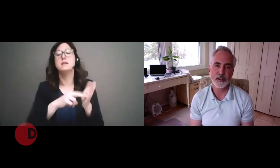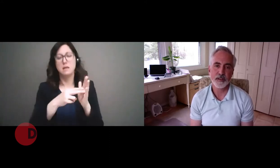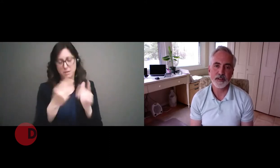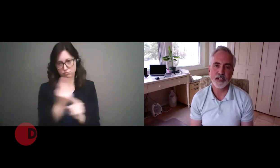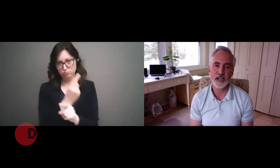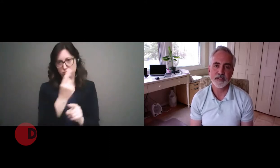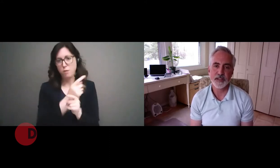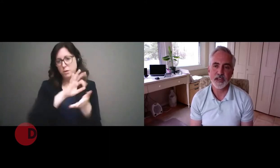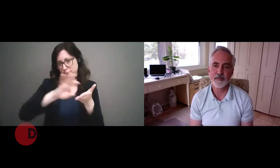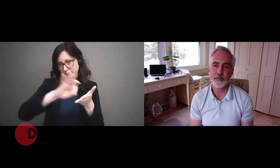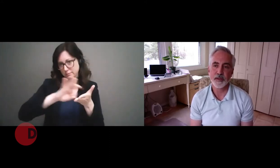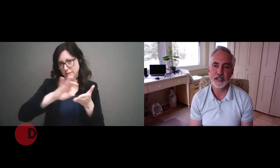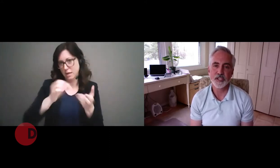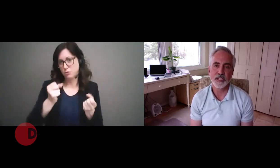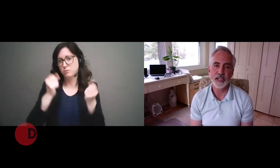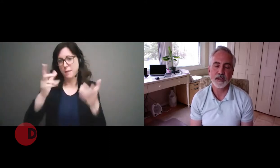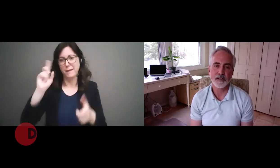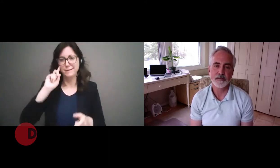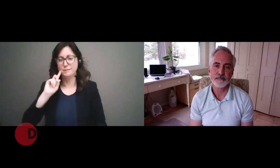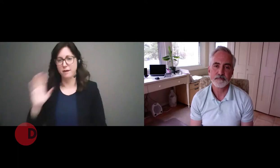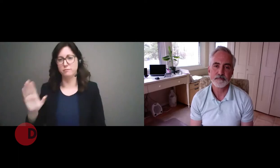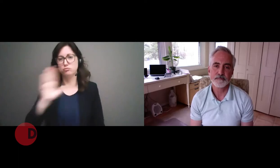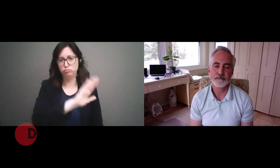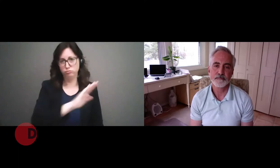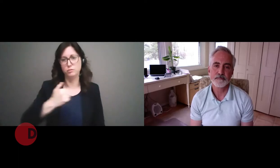many Deaf people across Canada.